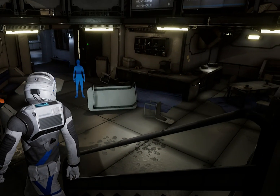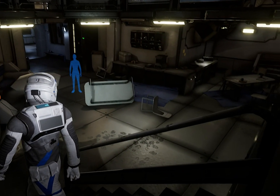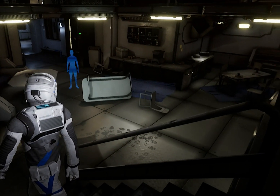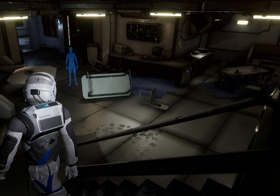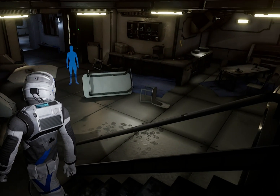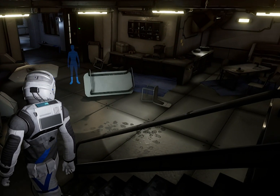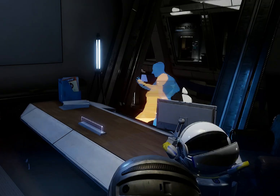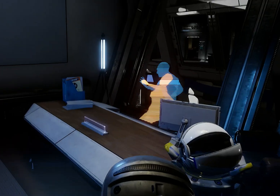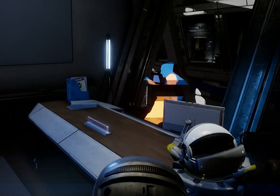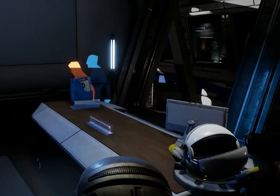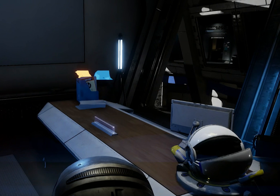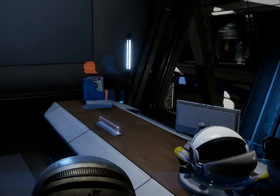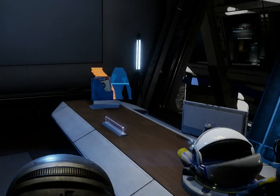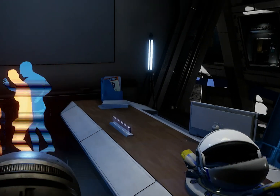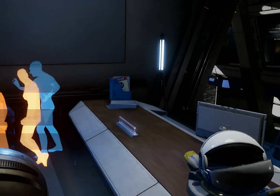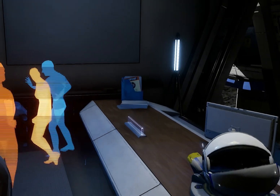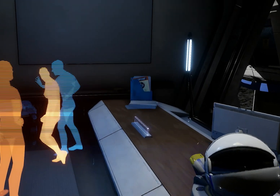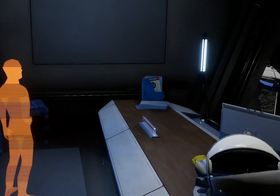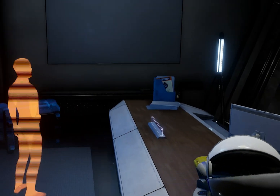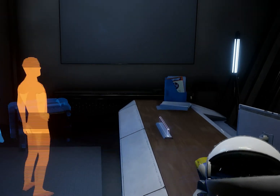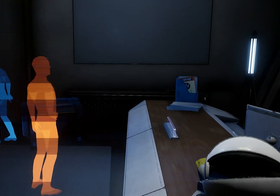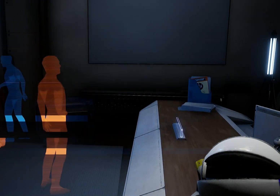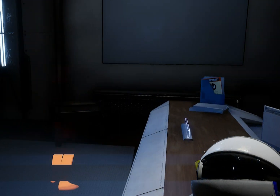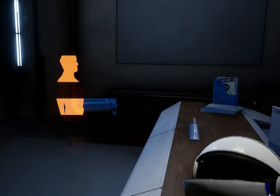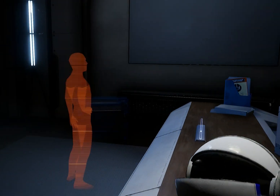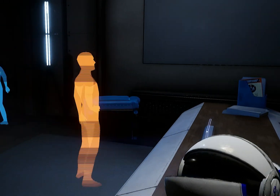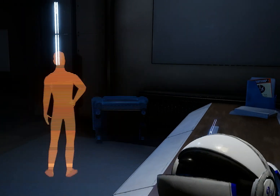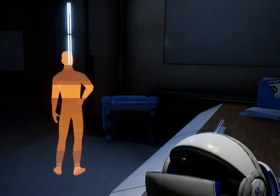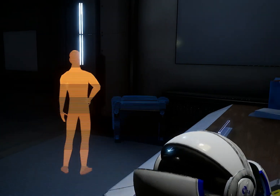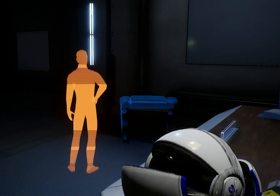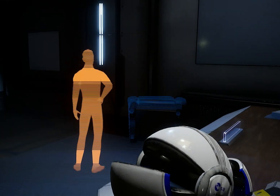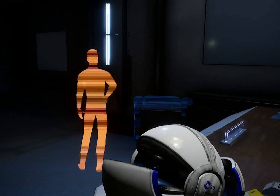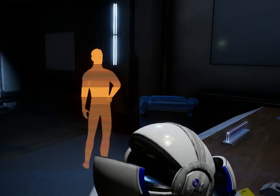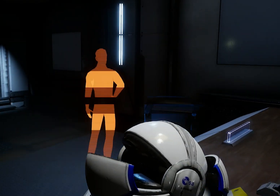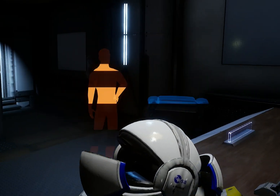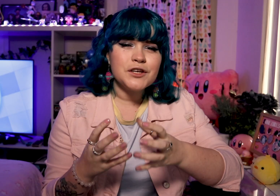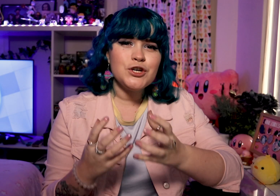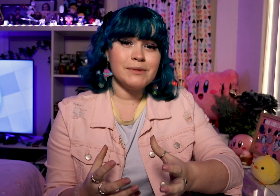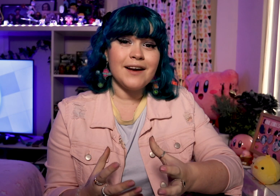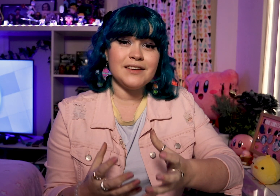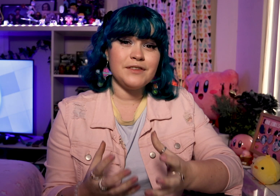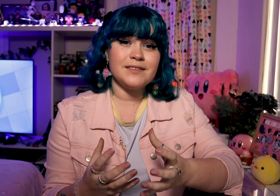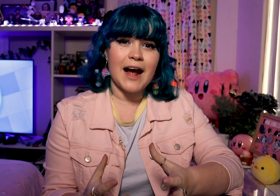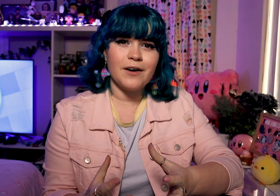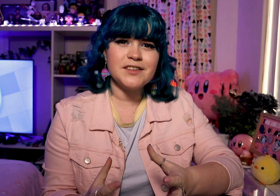giving you little glimpses of the lives of the people on the station around the time of the incident. It's the humanizing of these characters